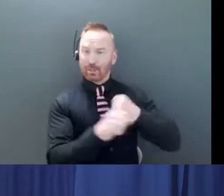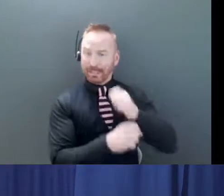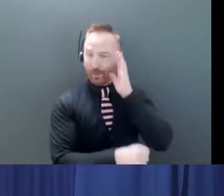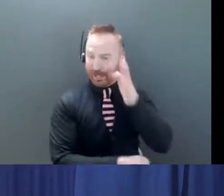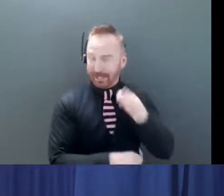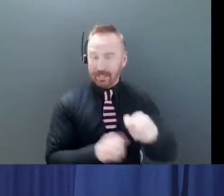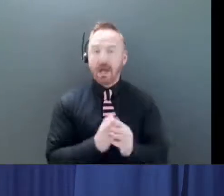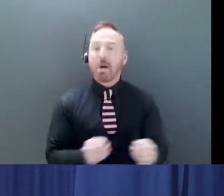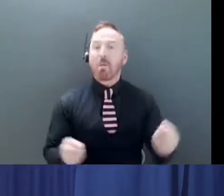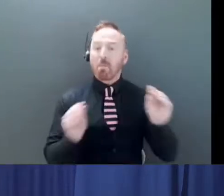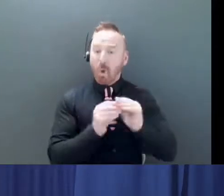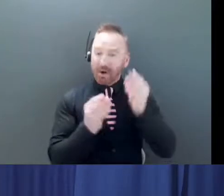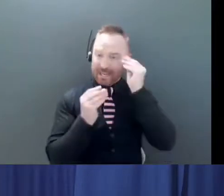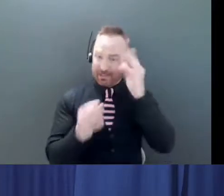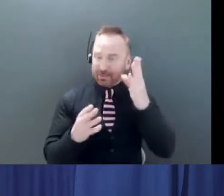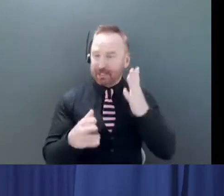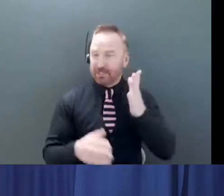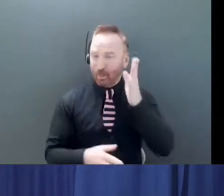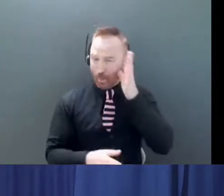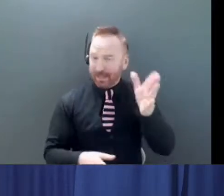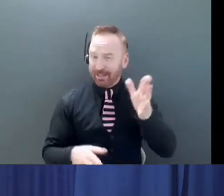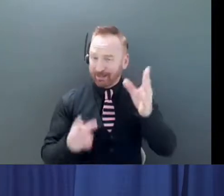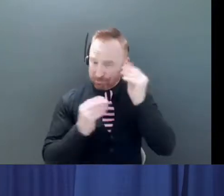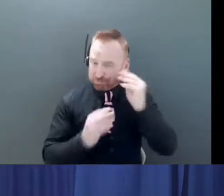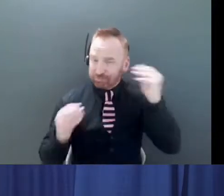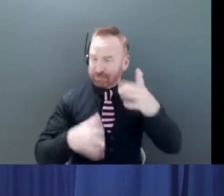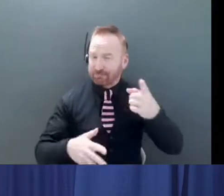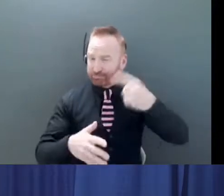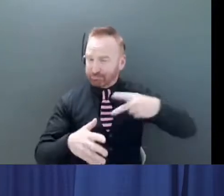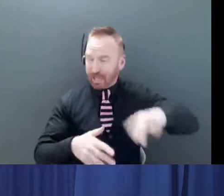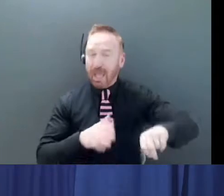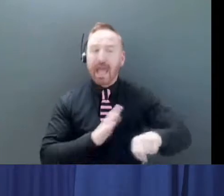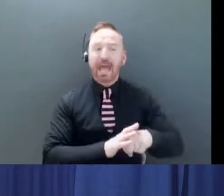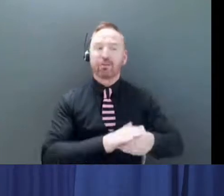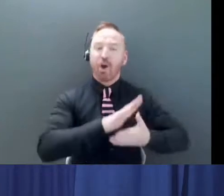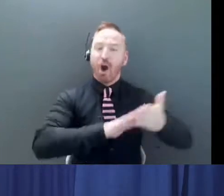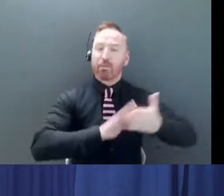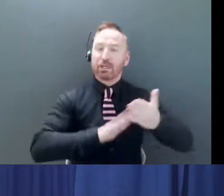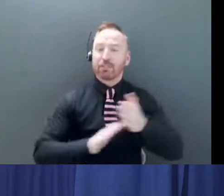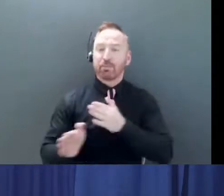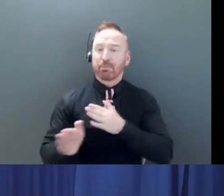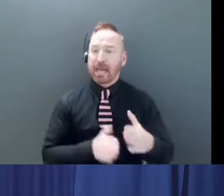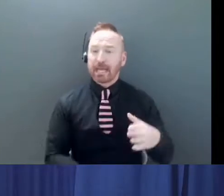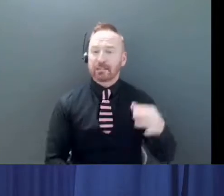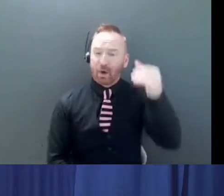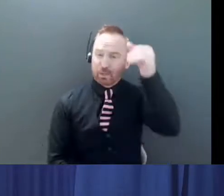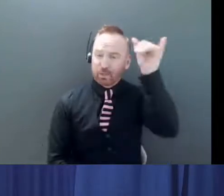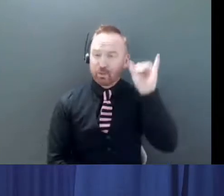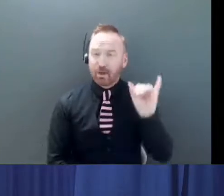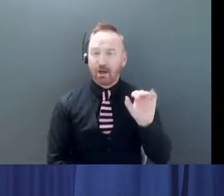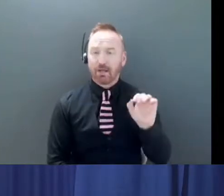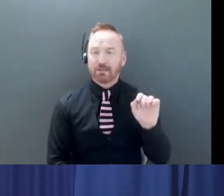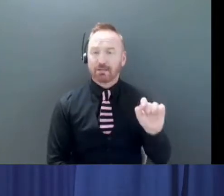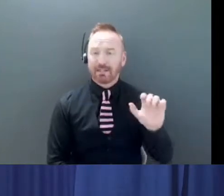Yukon.ca and those plans will also be sent to all parents and